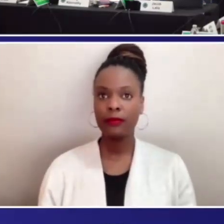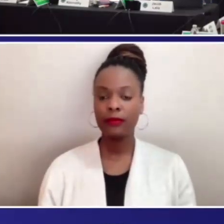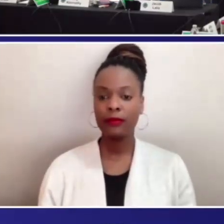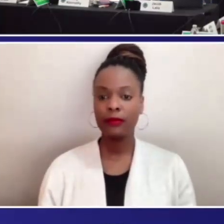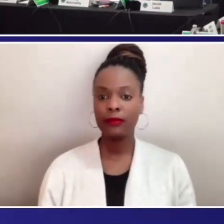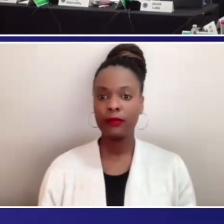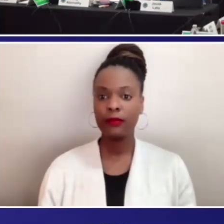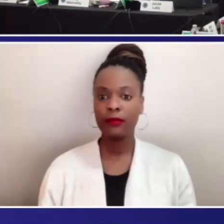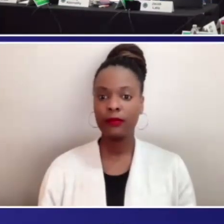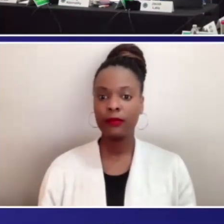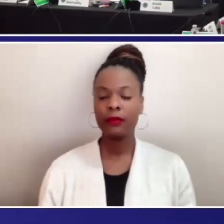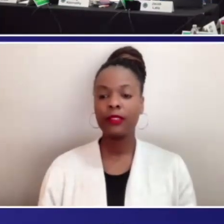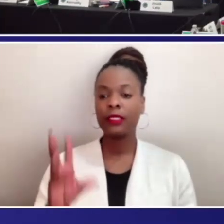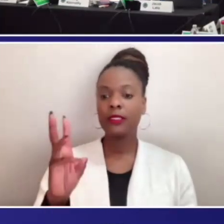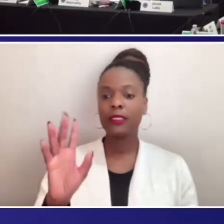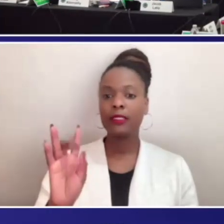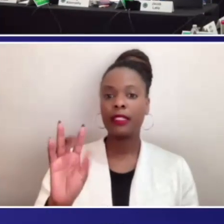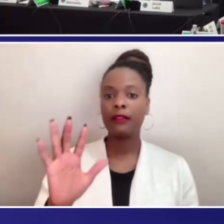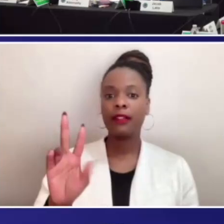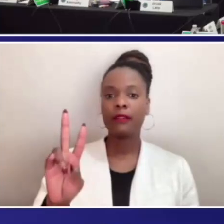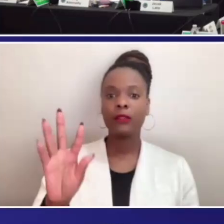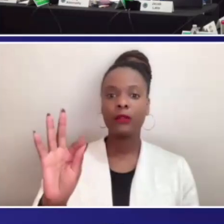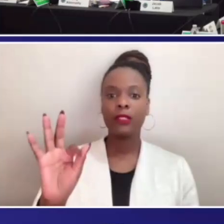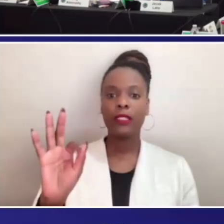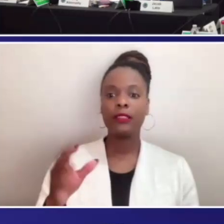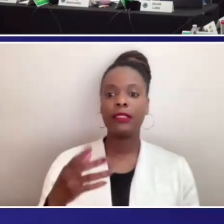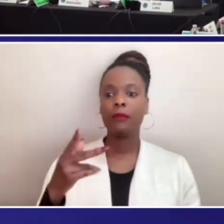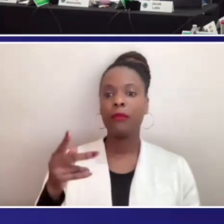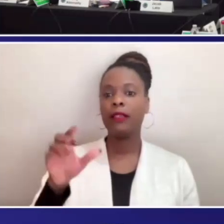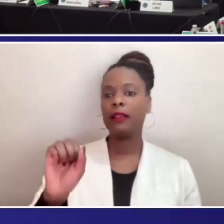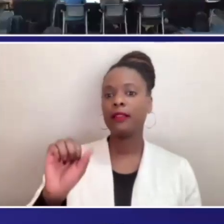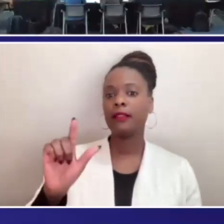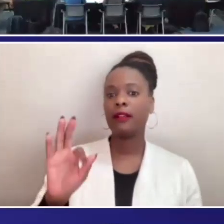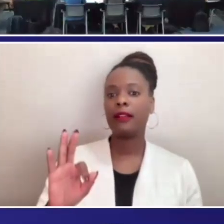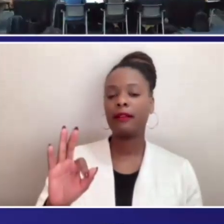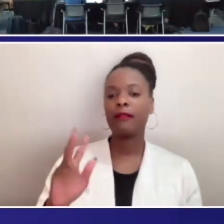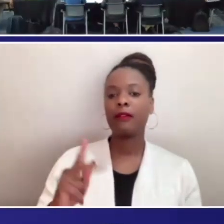This is on 685.219, Public Service Loan Forgiveness Program. If I could see thumbs,